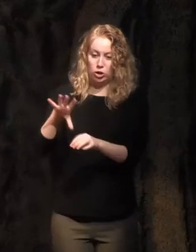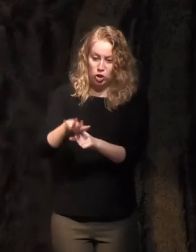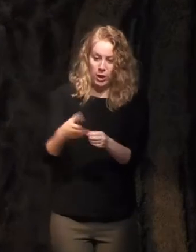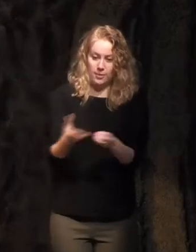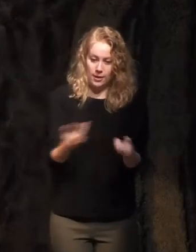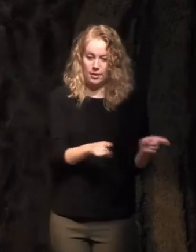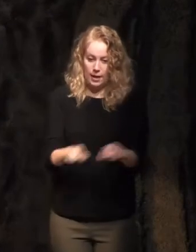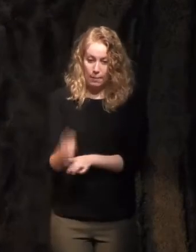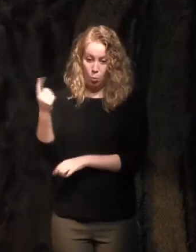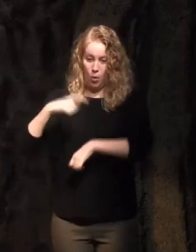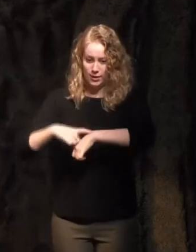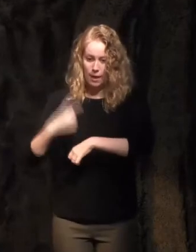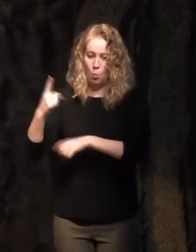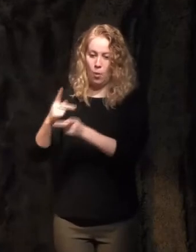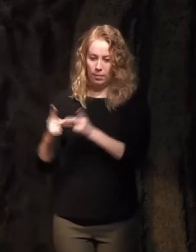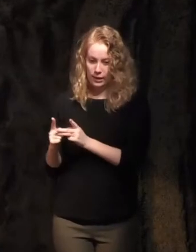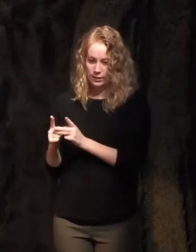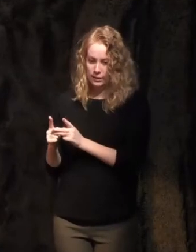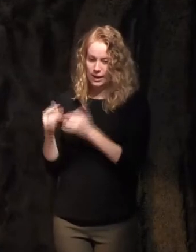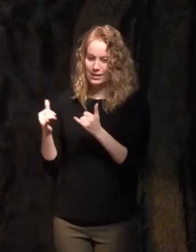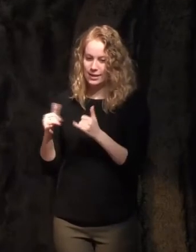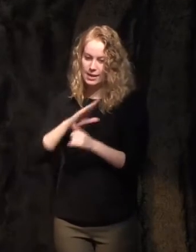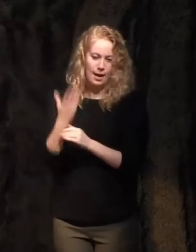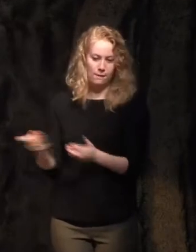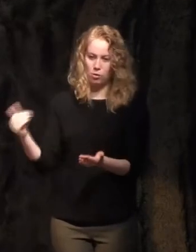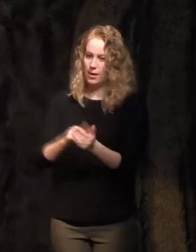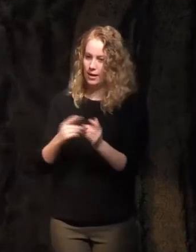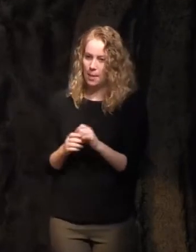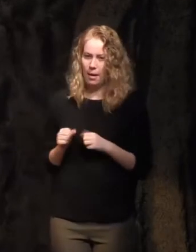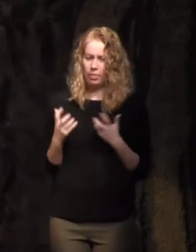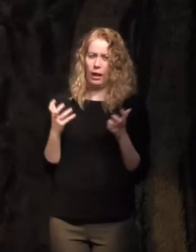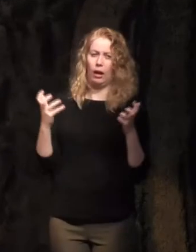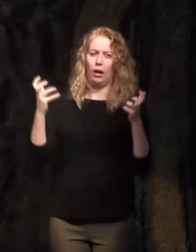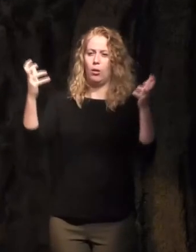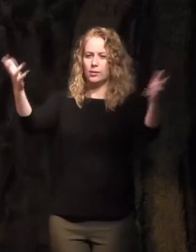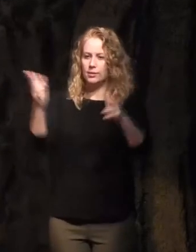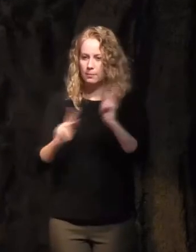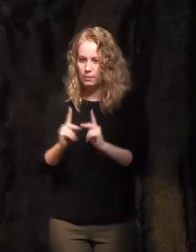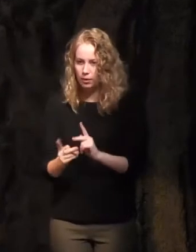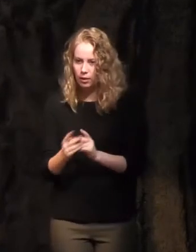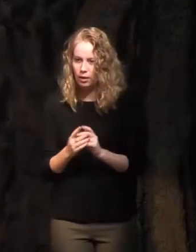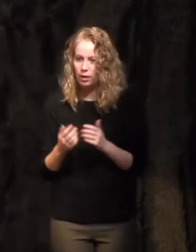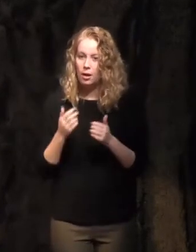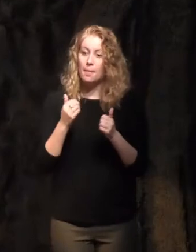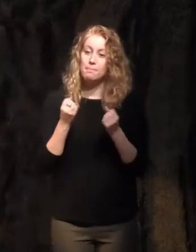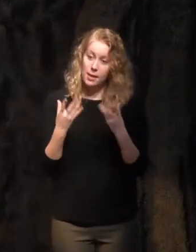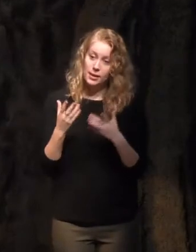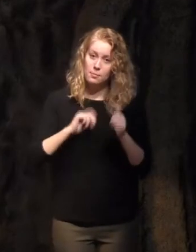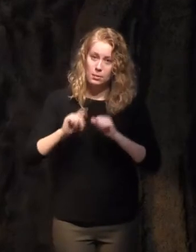that happened one time in one place is never repeated by thousands of other people, many of whom know each other very well,